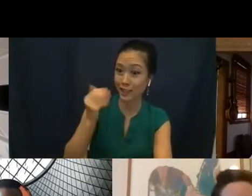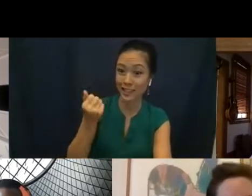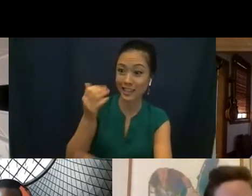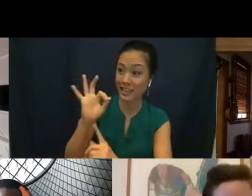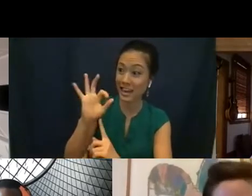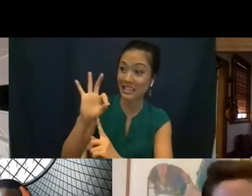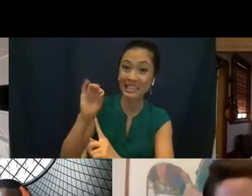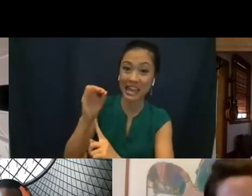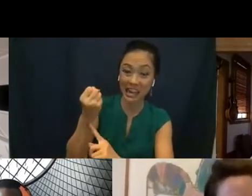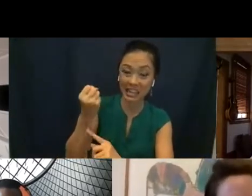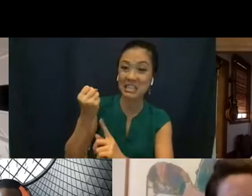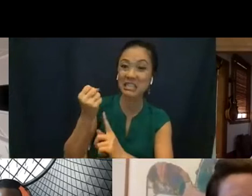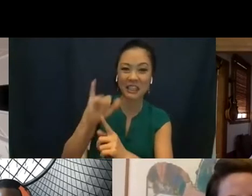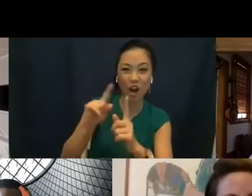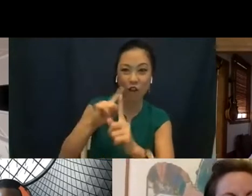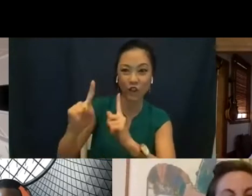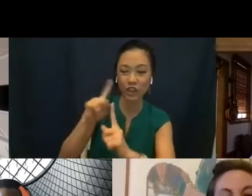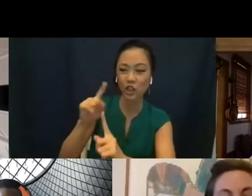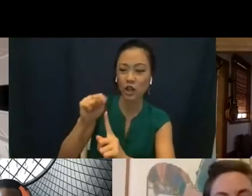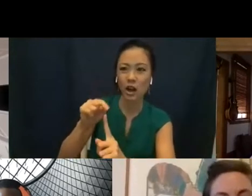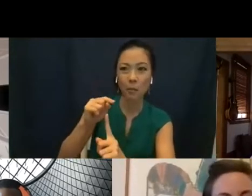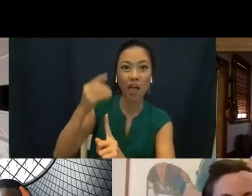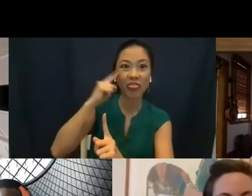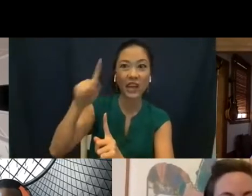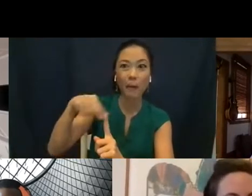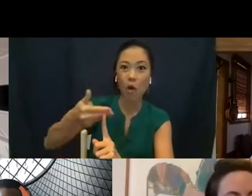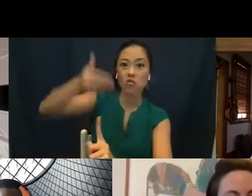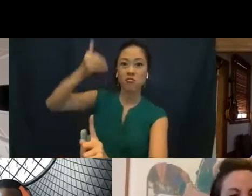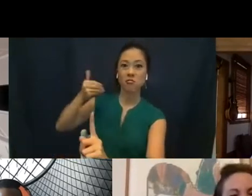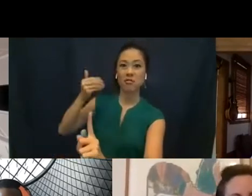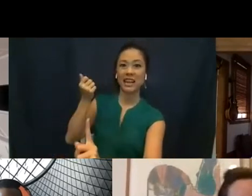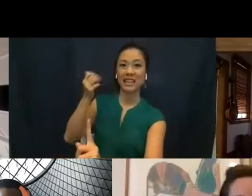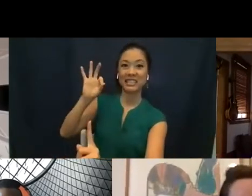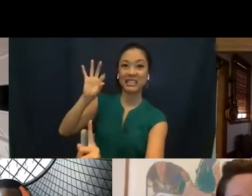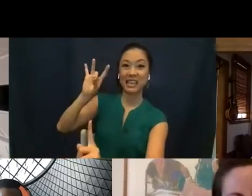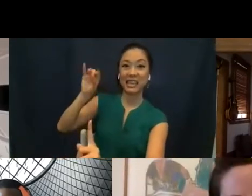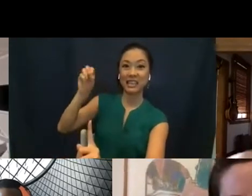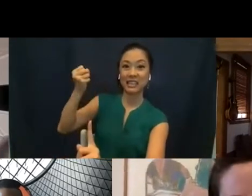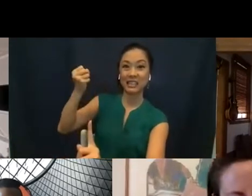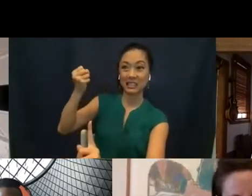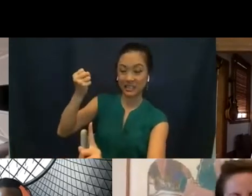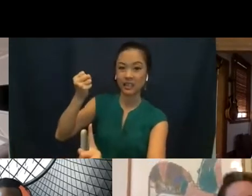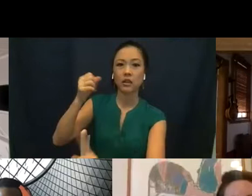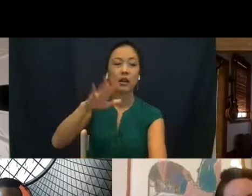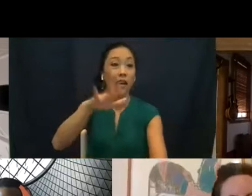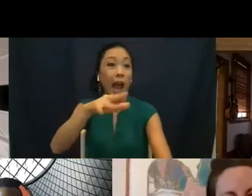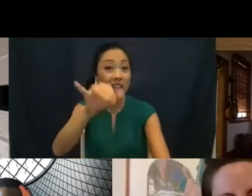80'S. On that note -- >> ASHLEY FERRO-MURRAY: Hey, John Burns was in the 80'S. >> SYDNEY SKYBETTER: I don't remember.